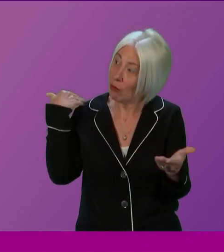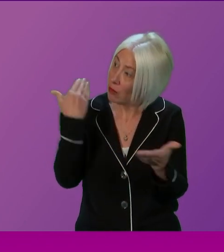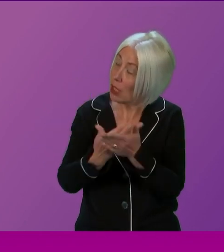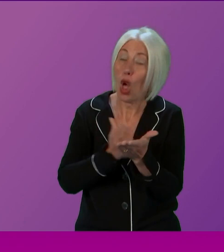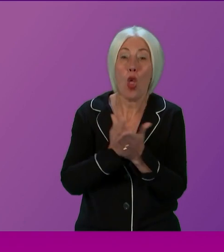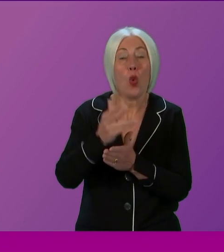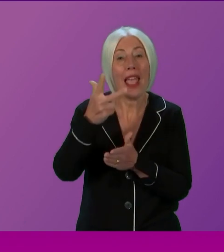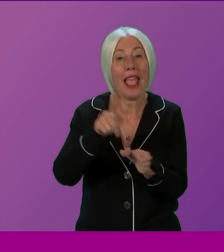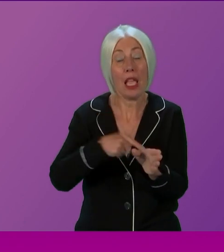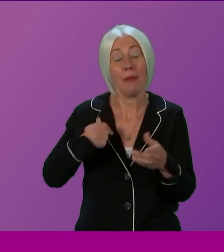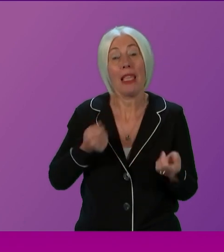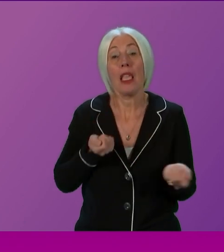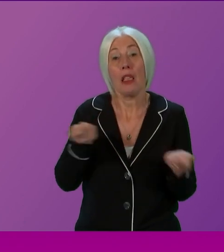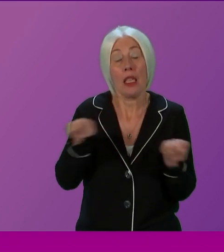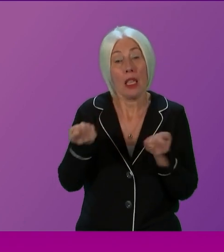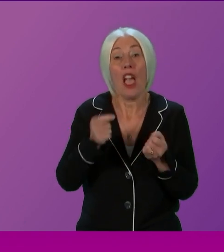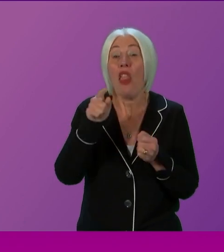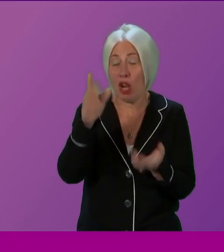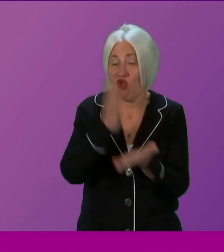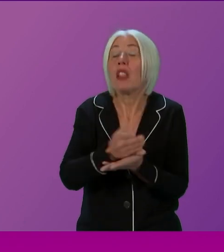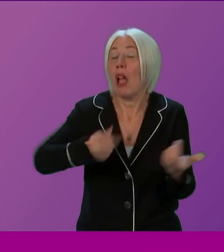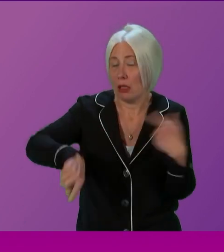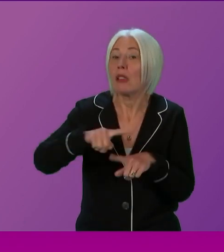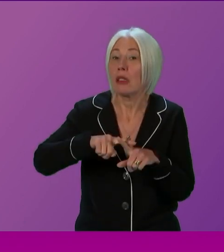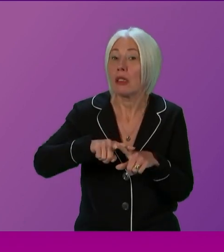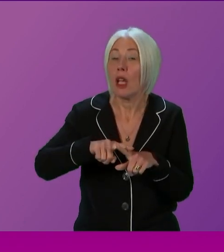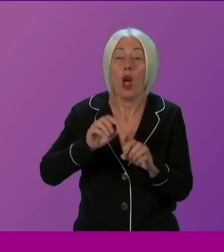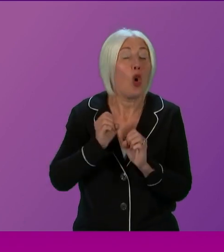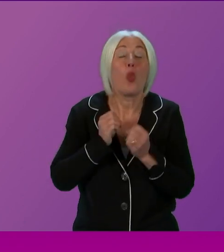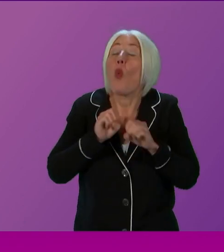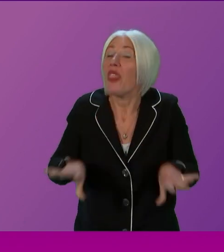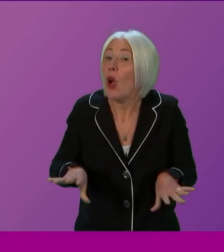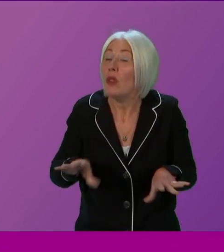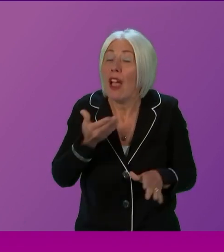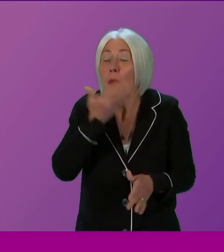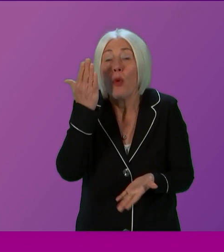my leadership. That is what matters, because without that trust, nothing else is possible.